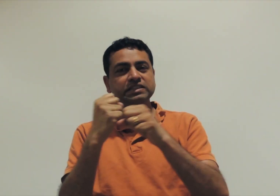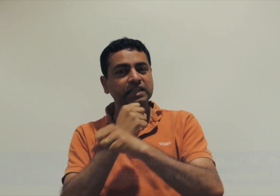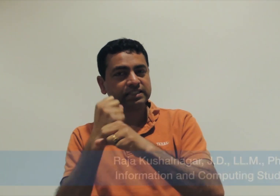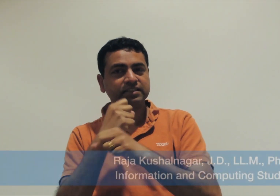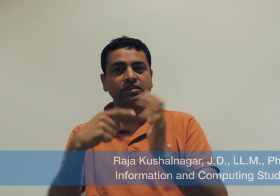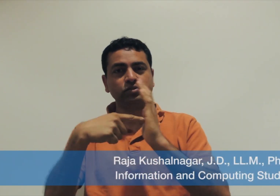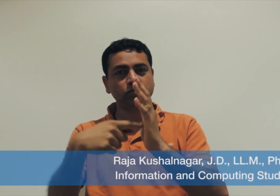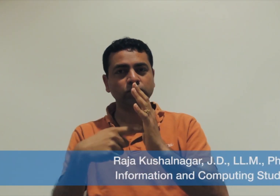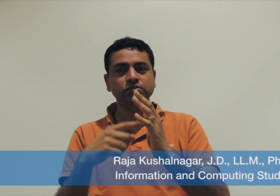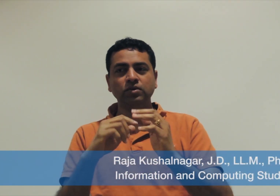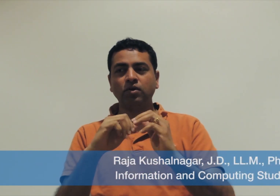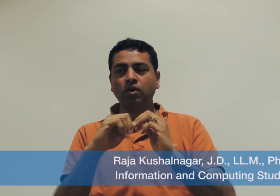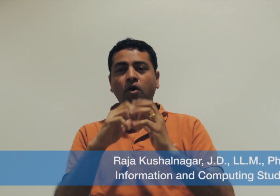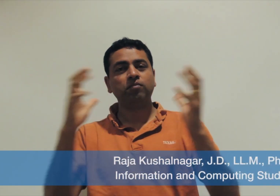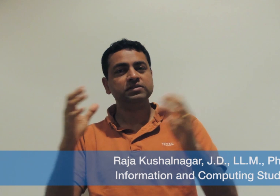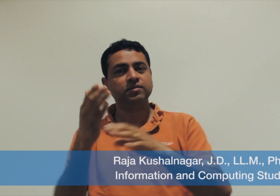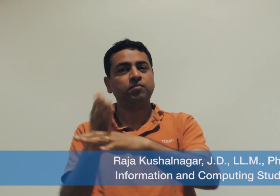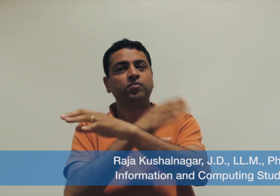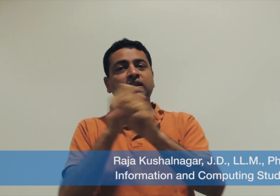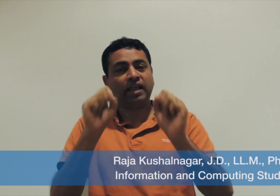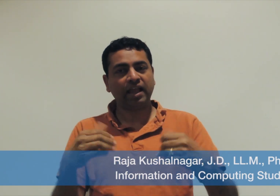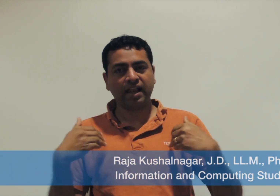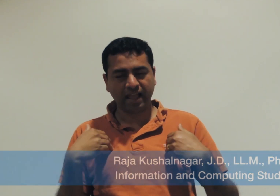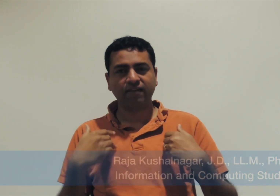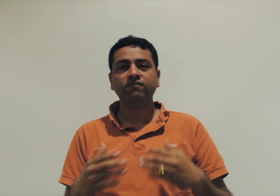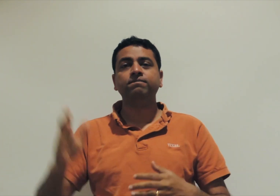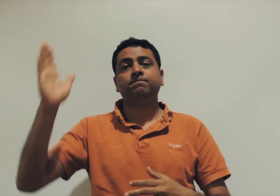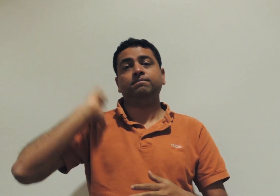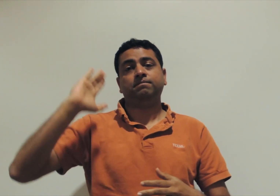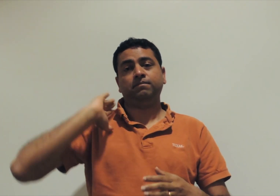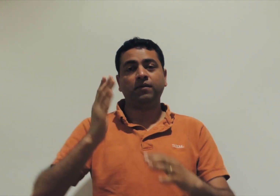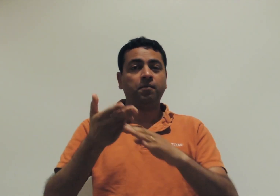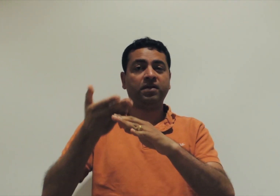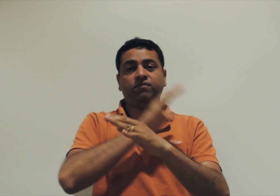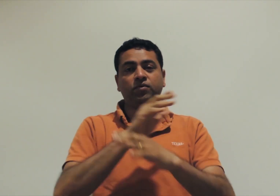I will be sharing some statistics that would show how much we can improve this. In the past, prior